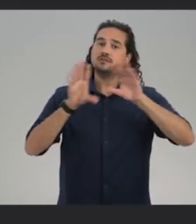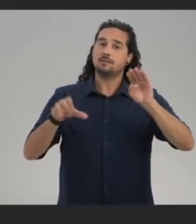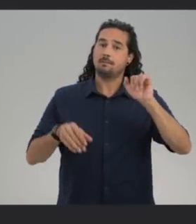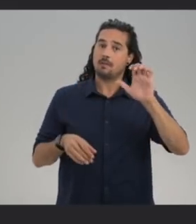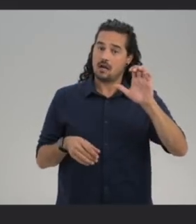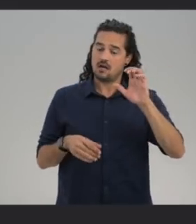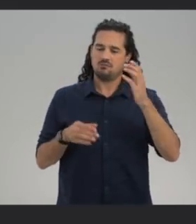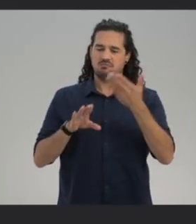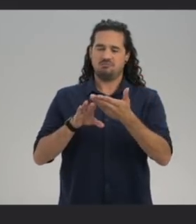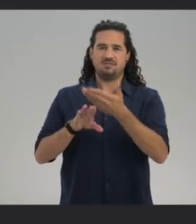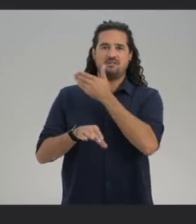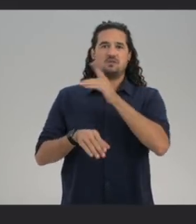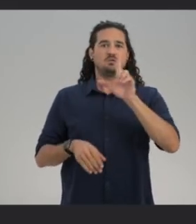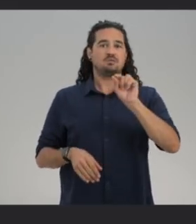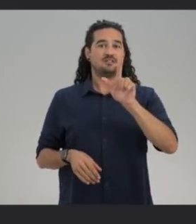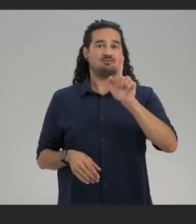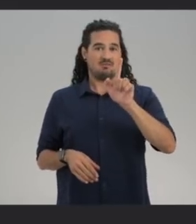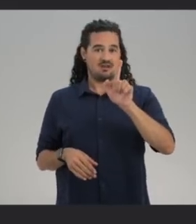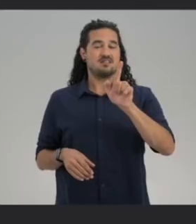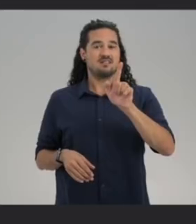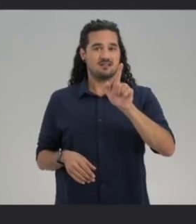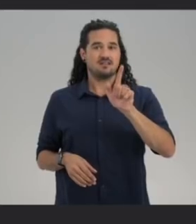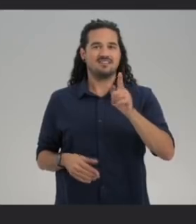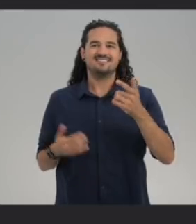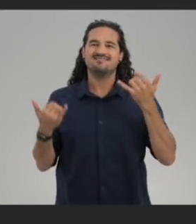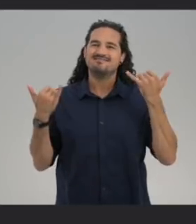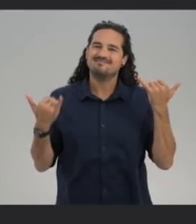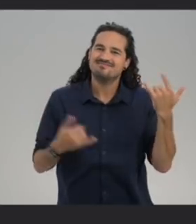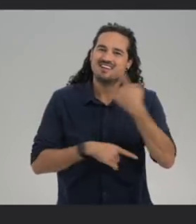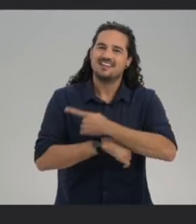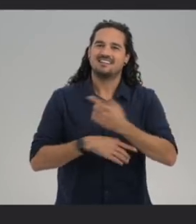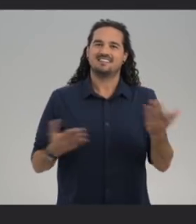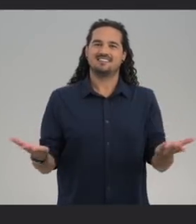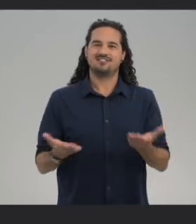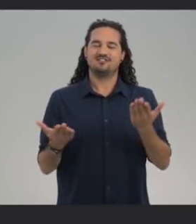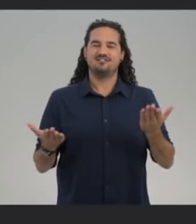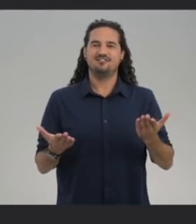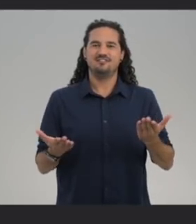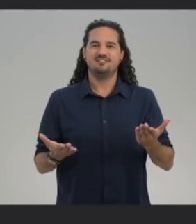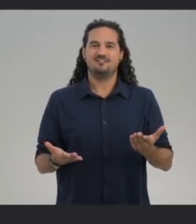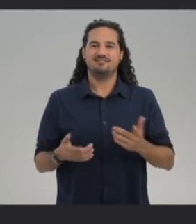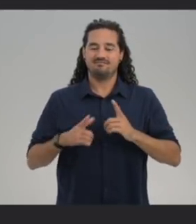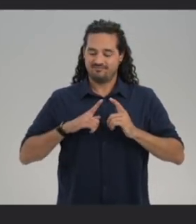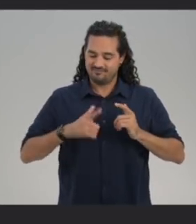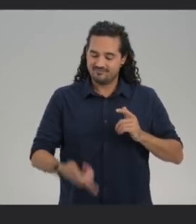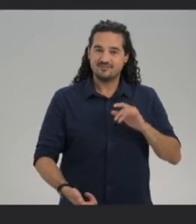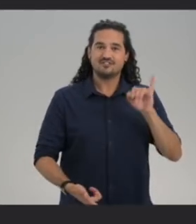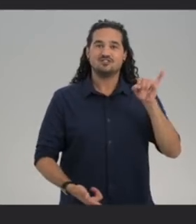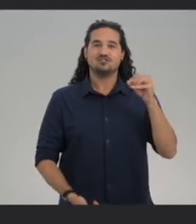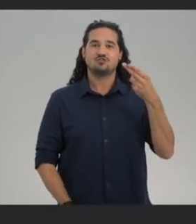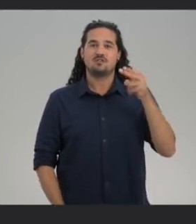would arrive by the end of this year. Well, that day is here. To tell you more, here's John.